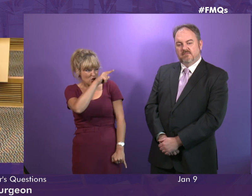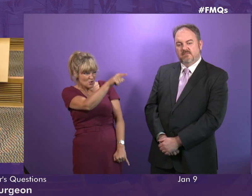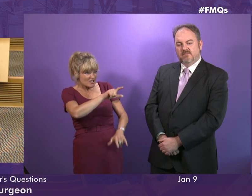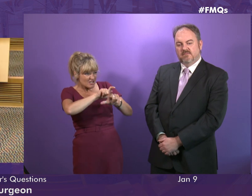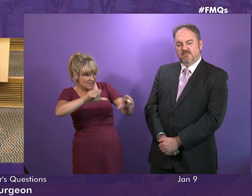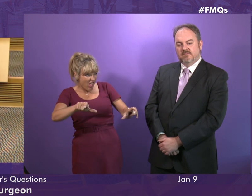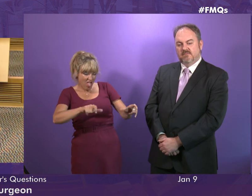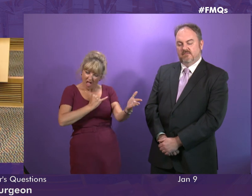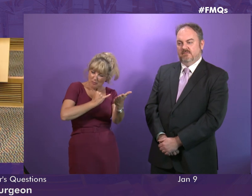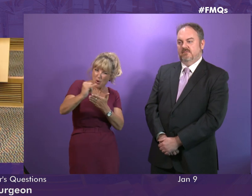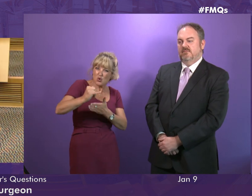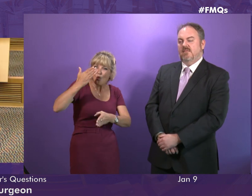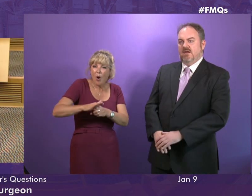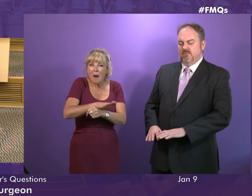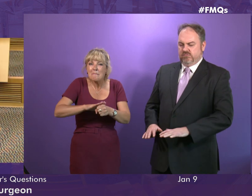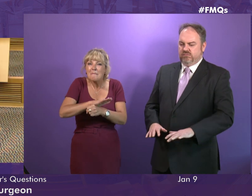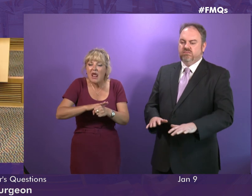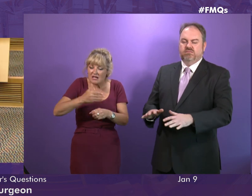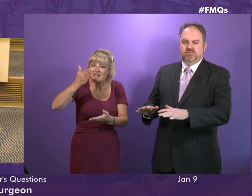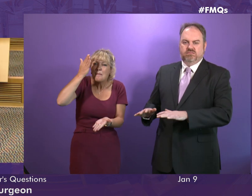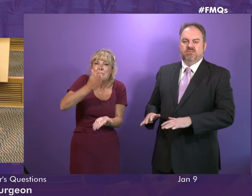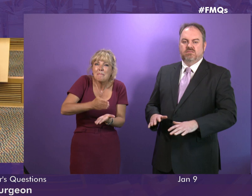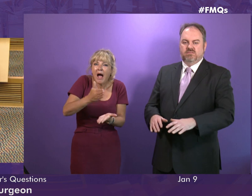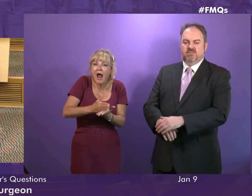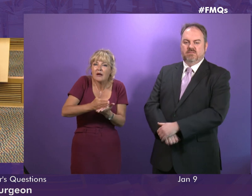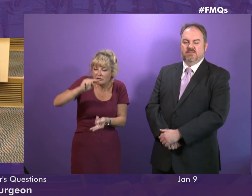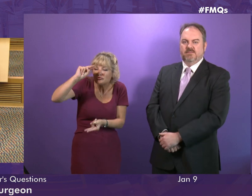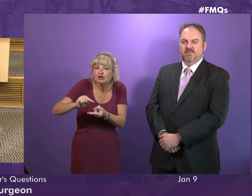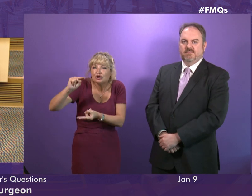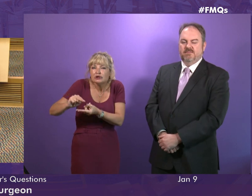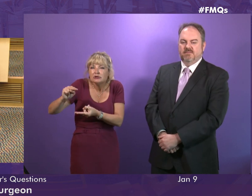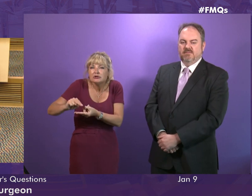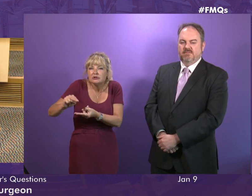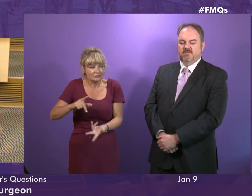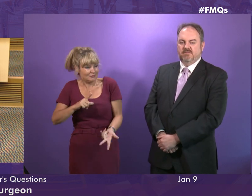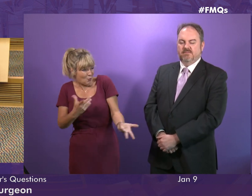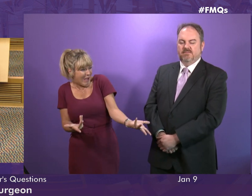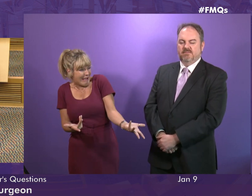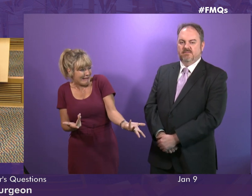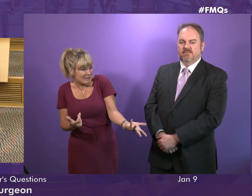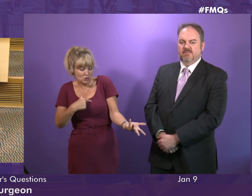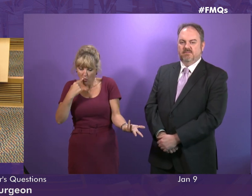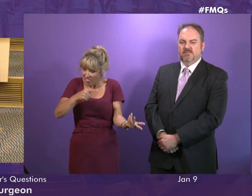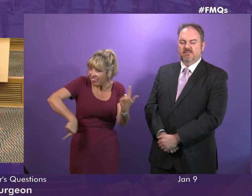levy, which is a way of trying to get people out of their cars. All of us across the chamber